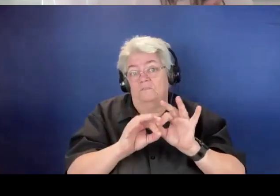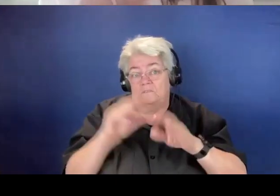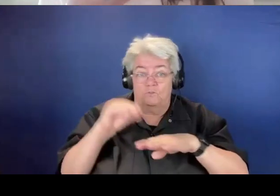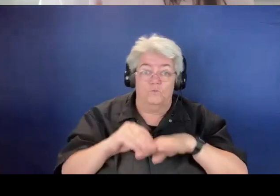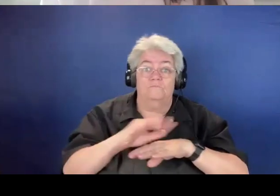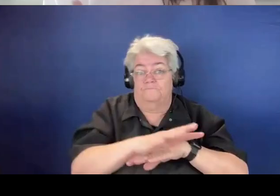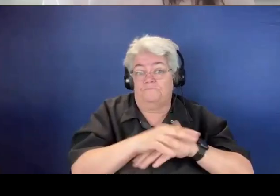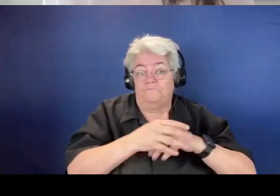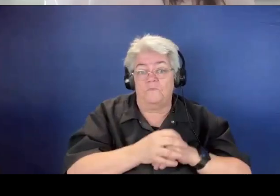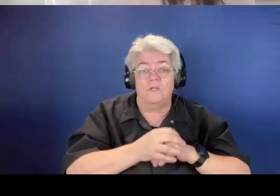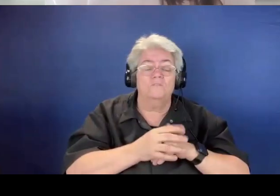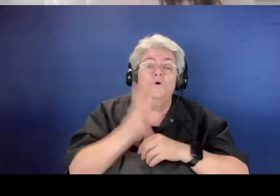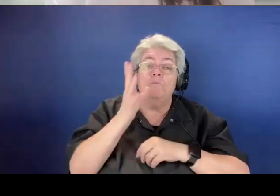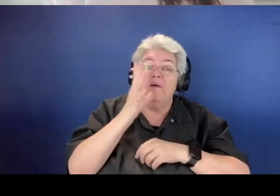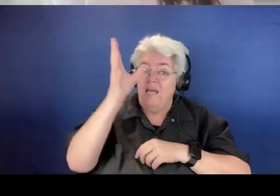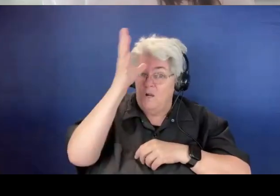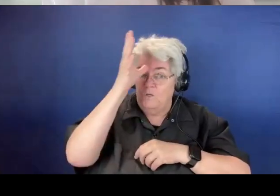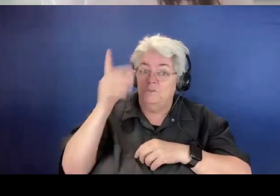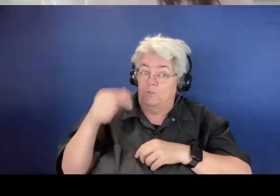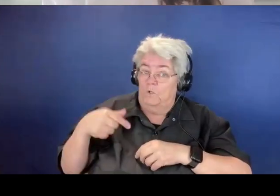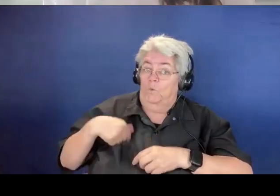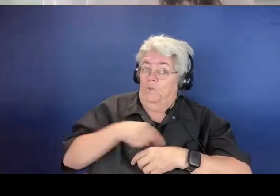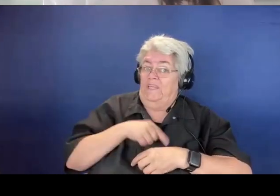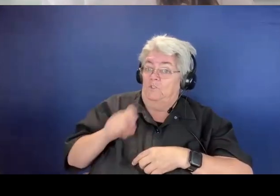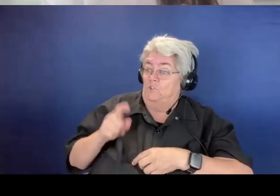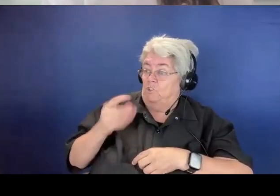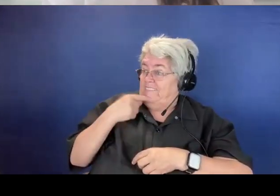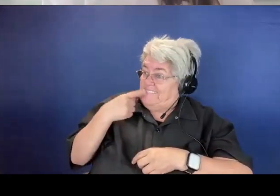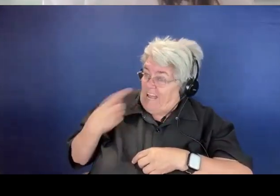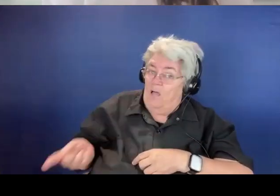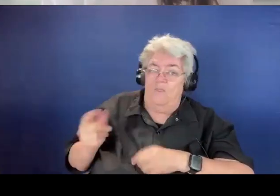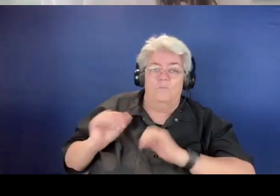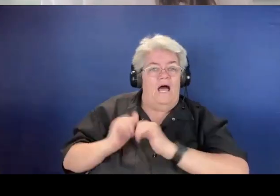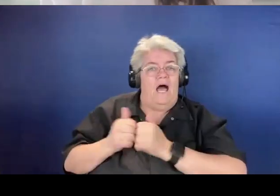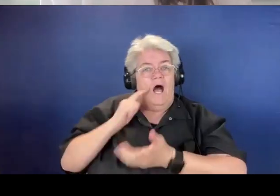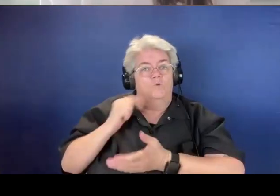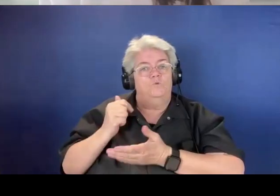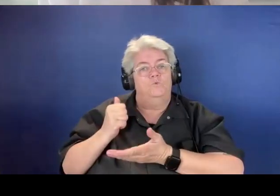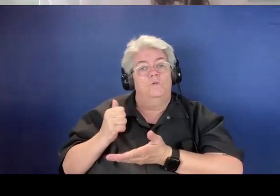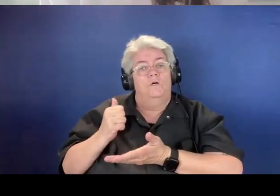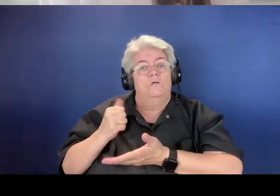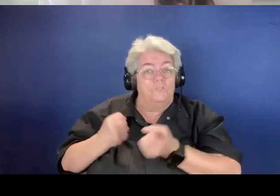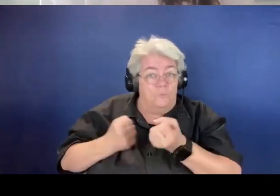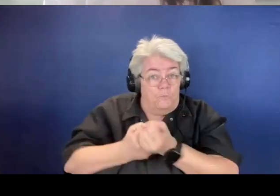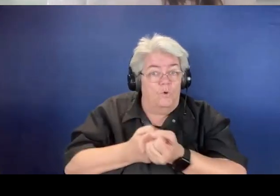So, parents should be coached on ways to model language techniques at home in their native language.